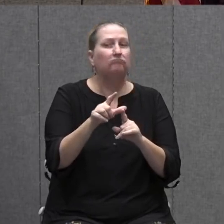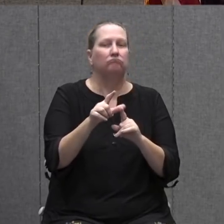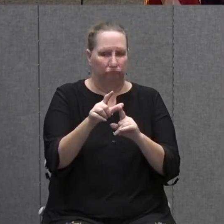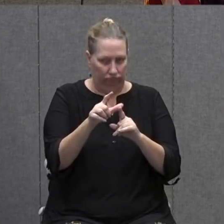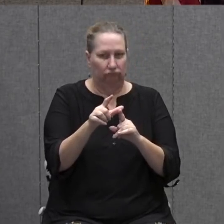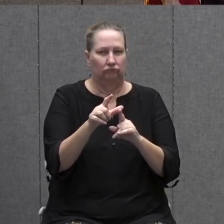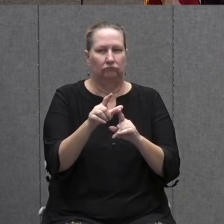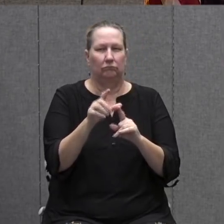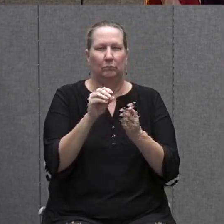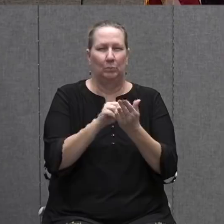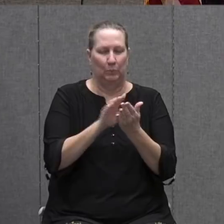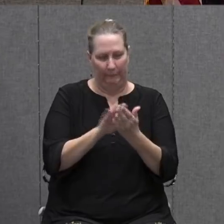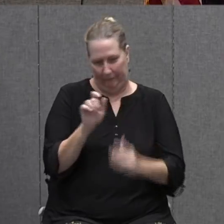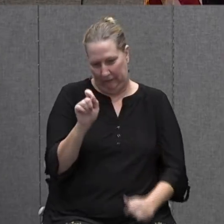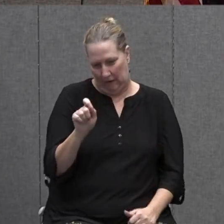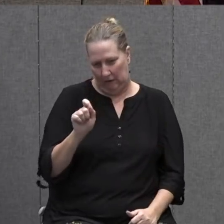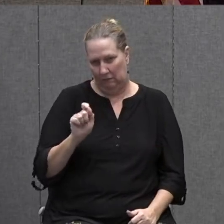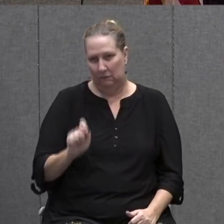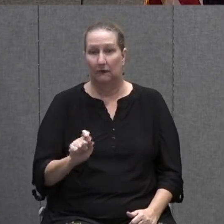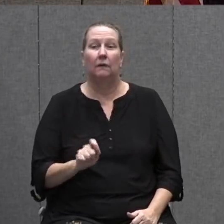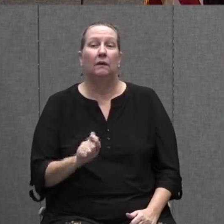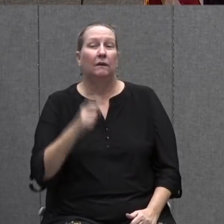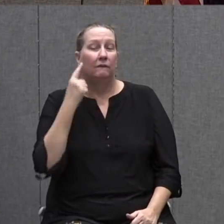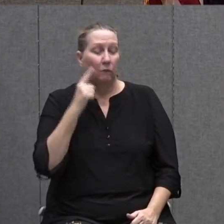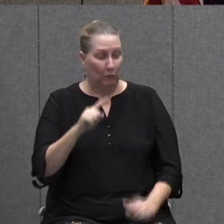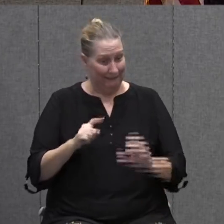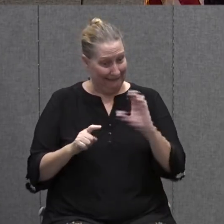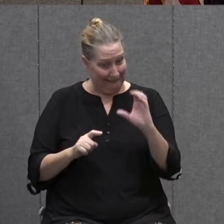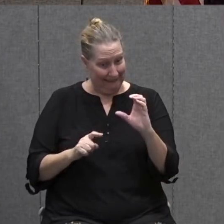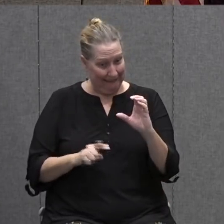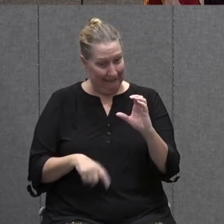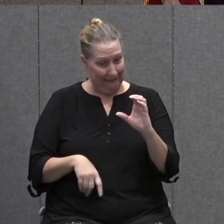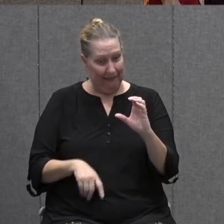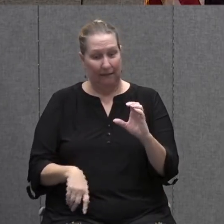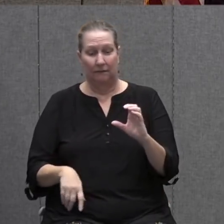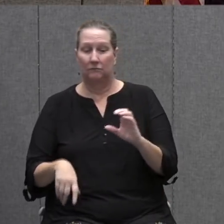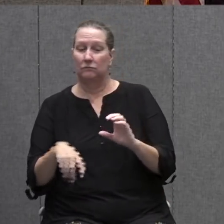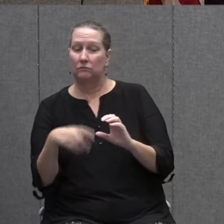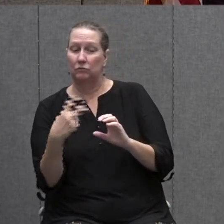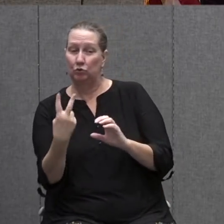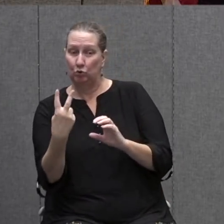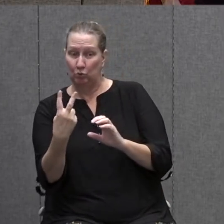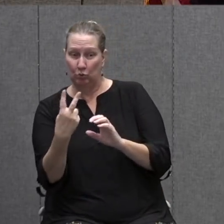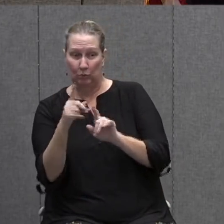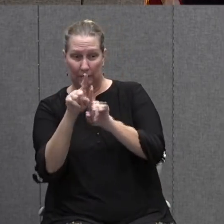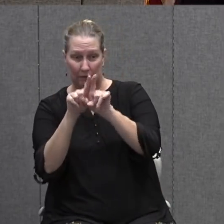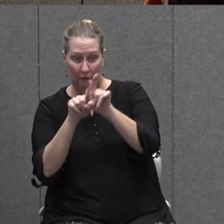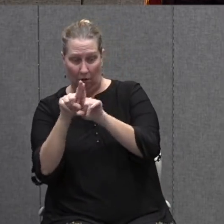(marker scribbling) You could turn this into a game